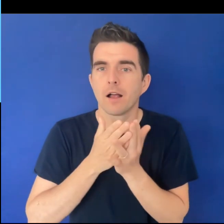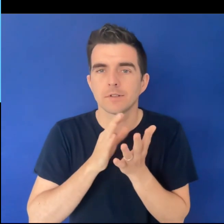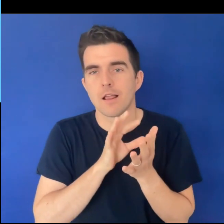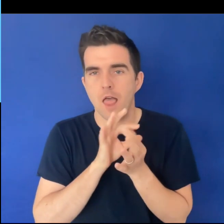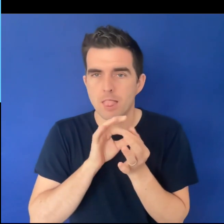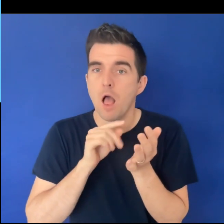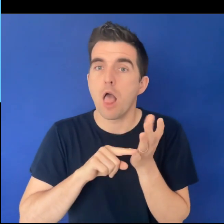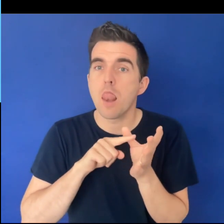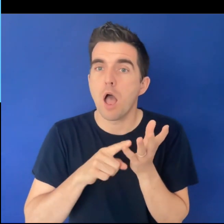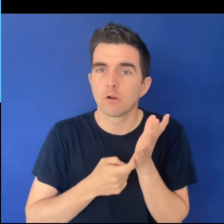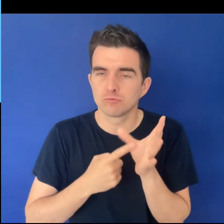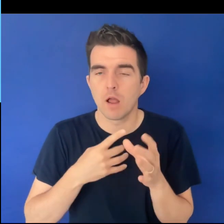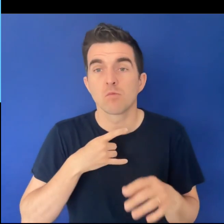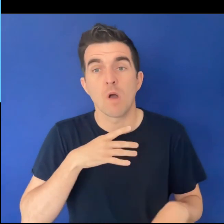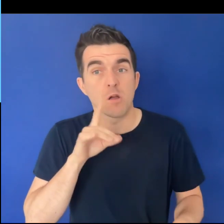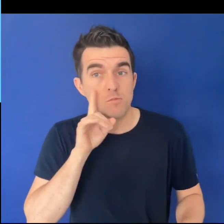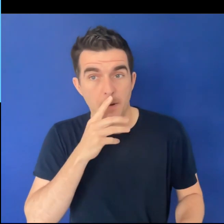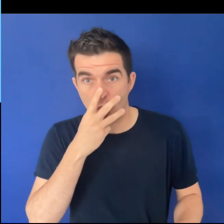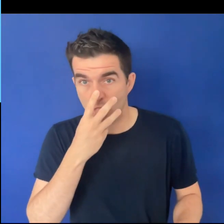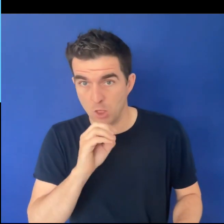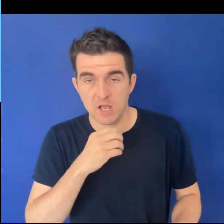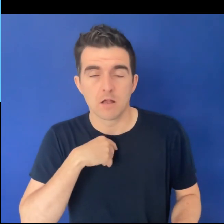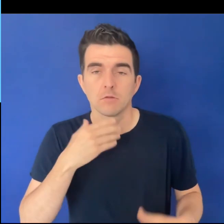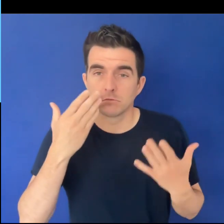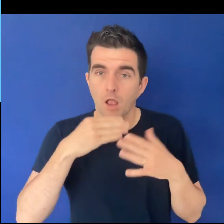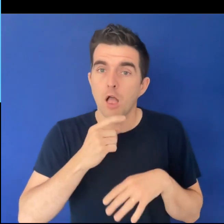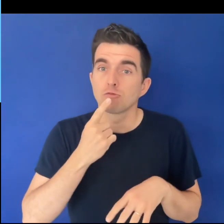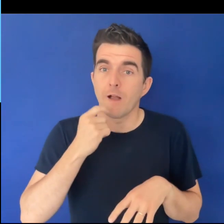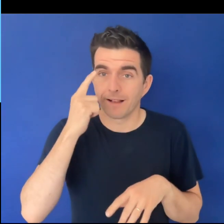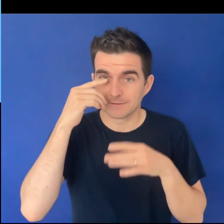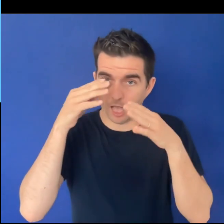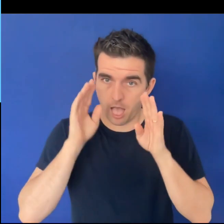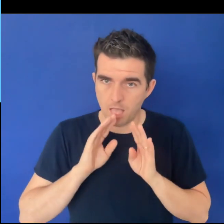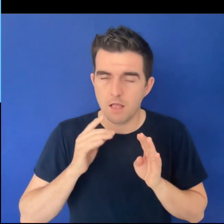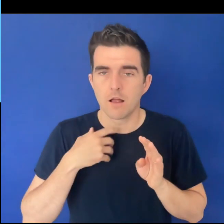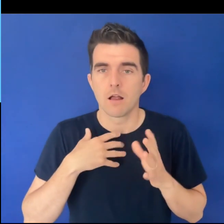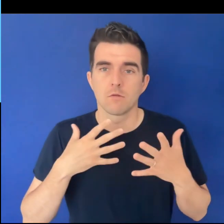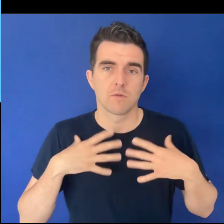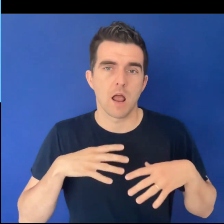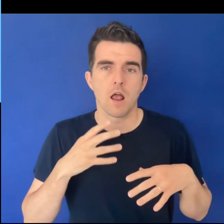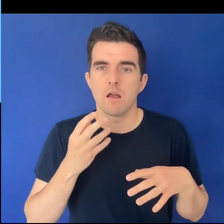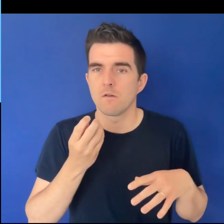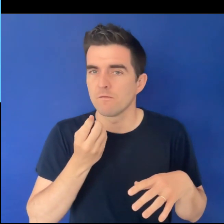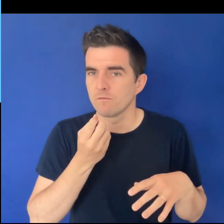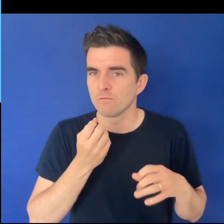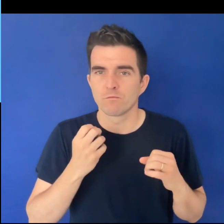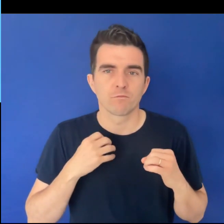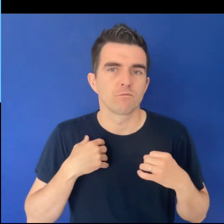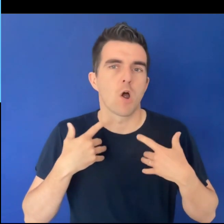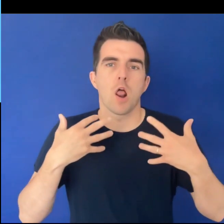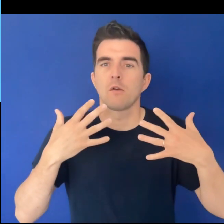wearing a yellow flowy shirt, sitting in my game room. Last year, Whitethorn Games brought us Botany Manor,